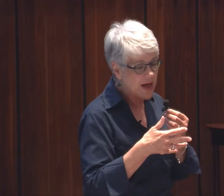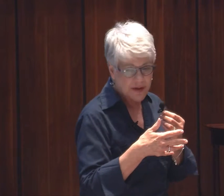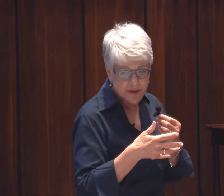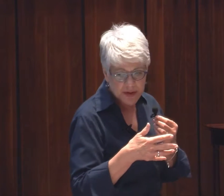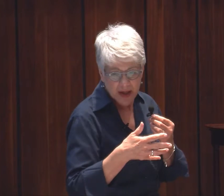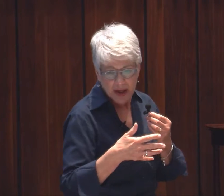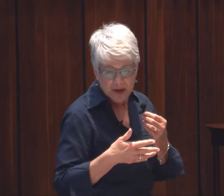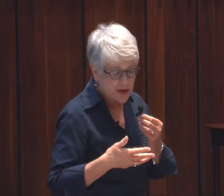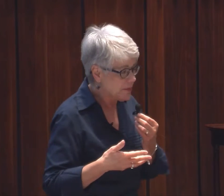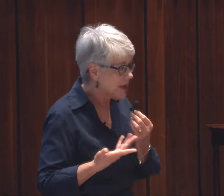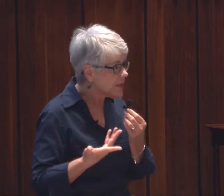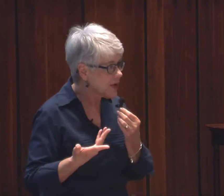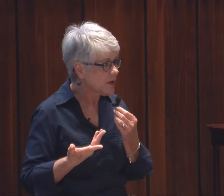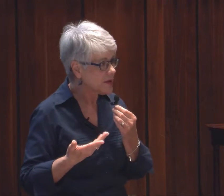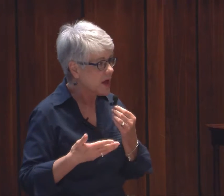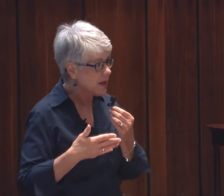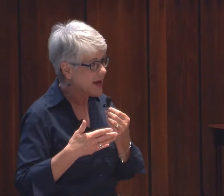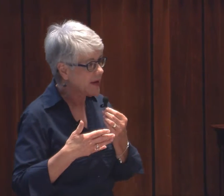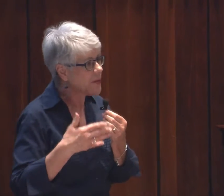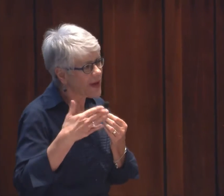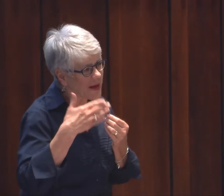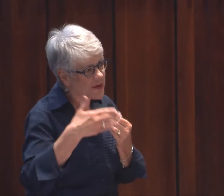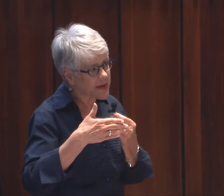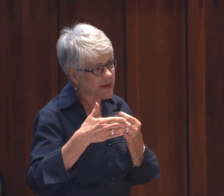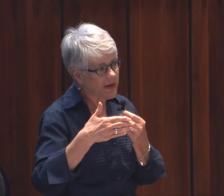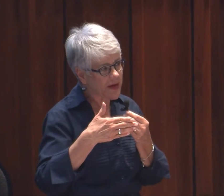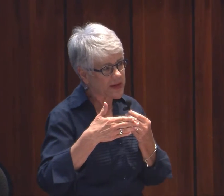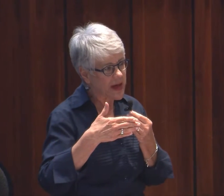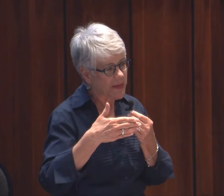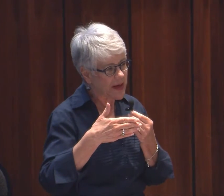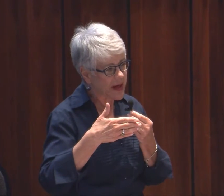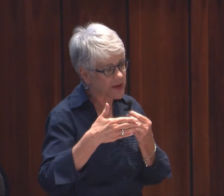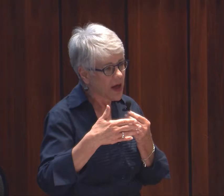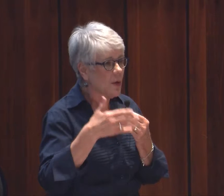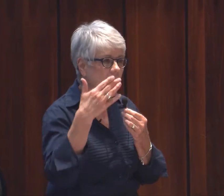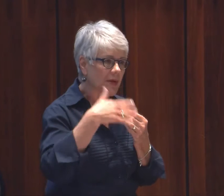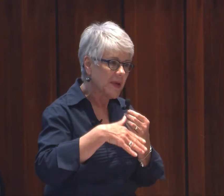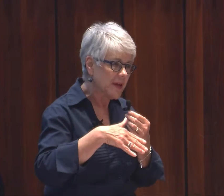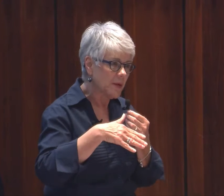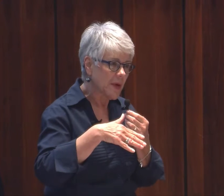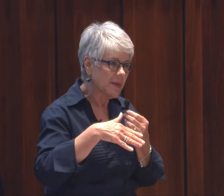doctors, people that you can talk about, and really understand the effects of that medication. When will the child